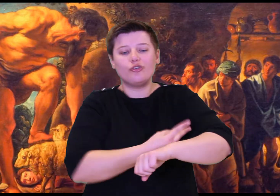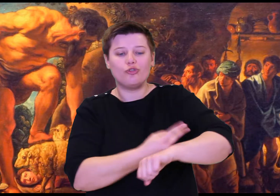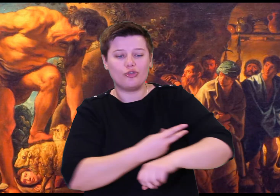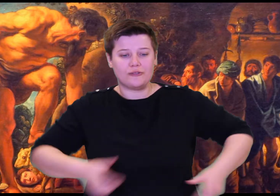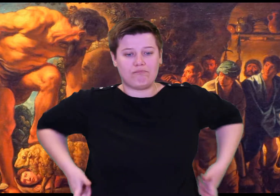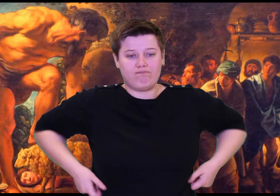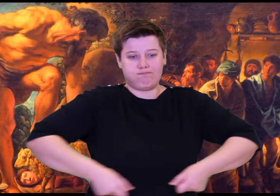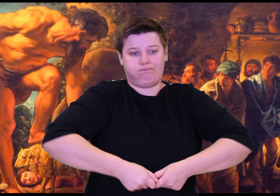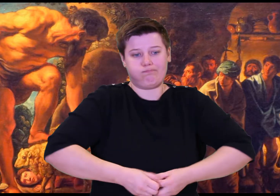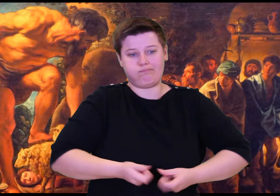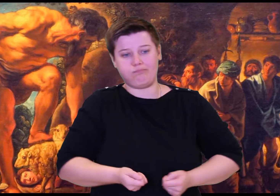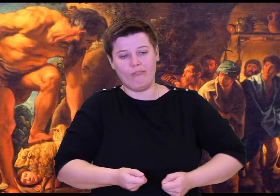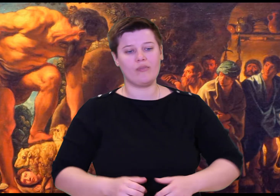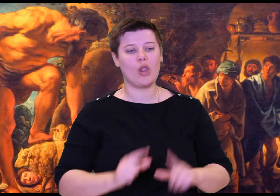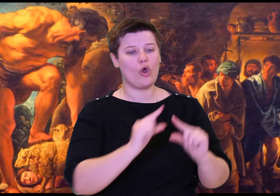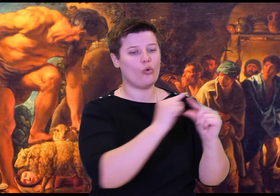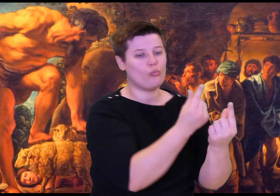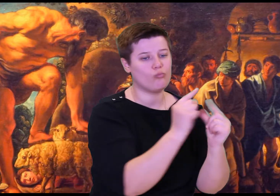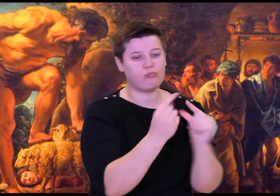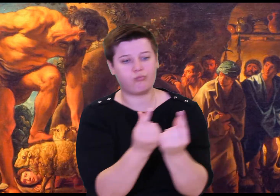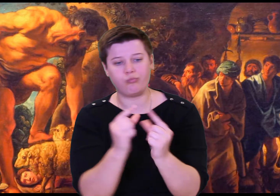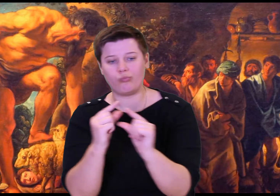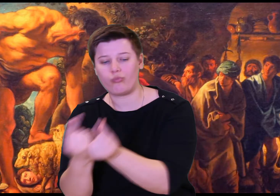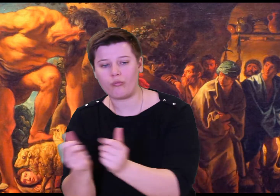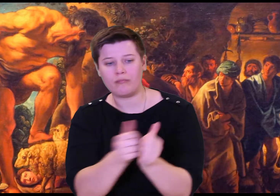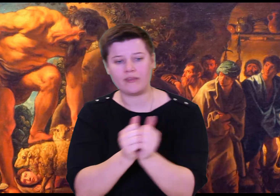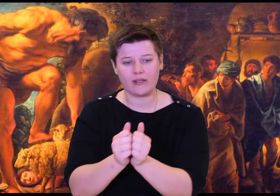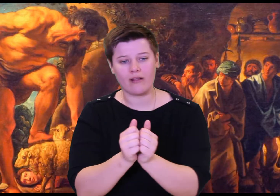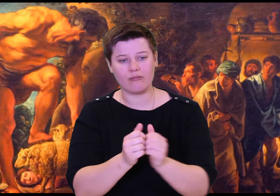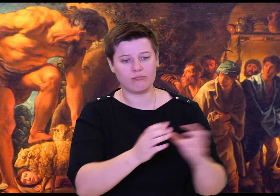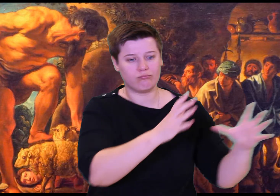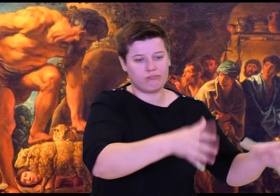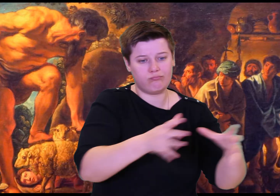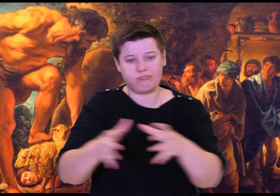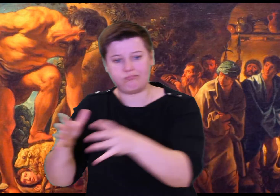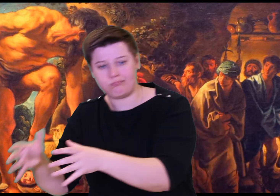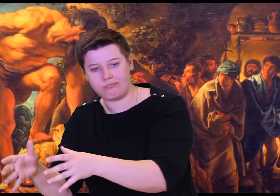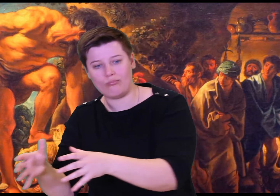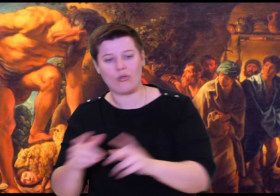on either side, and so my men were saved.